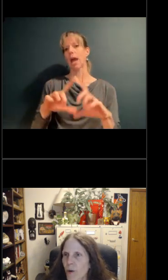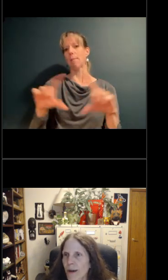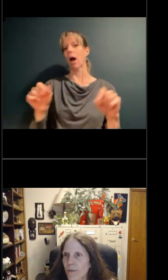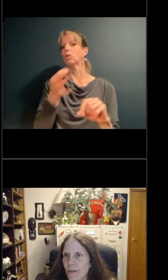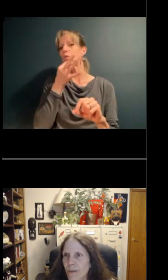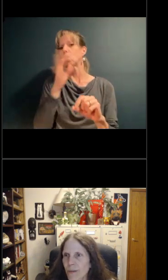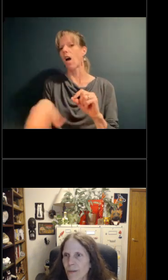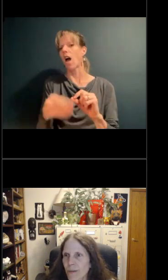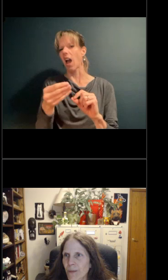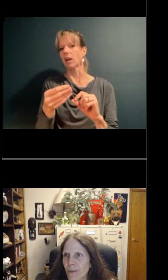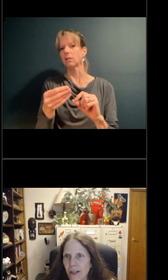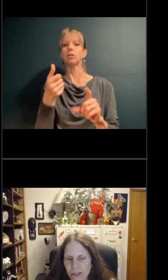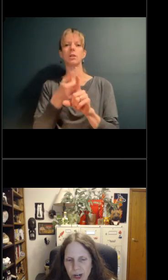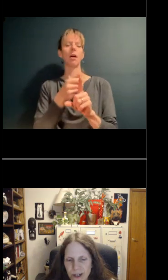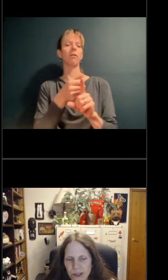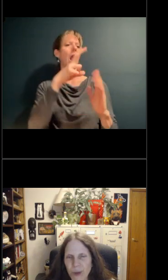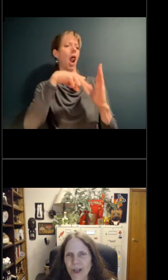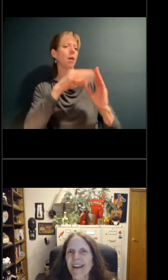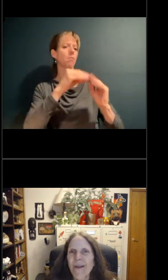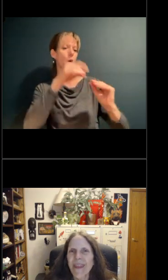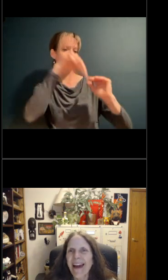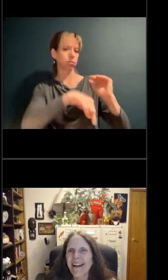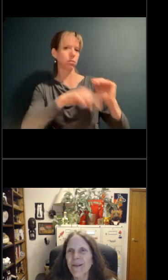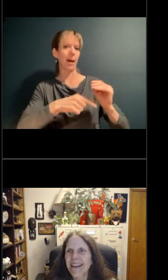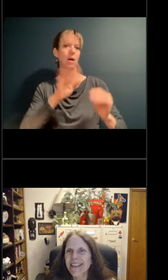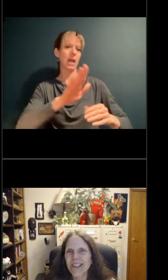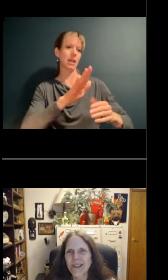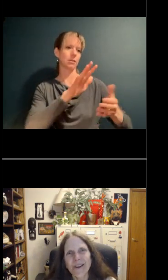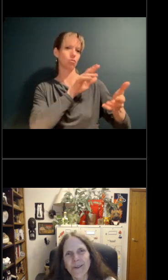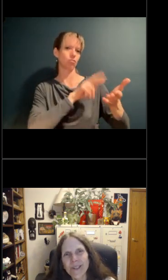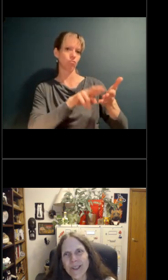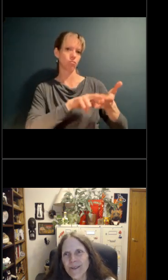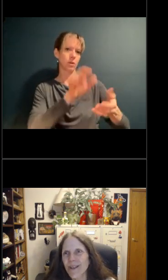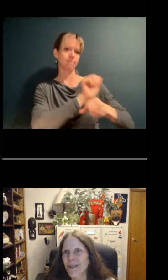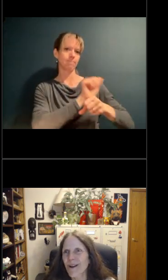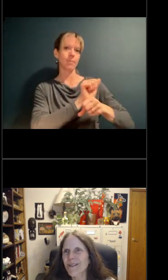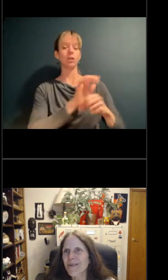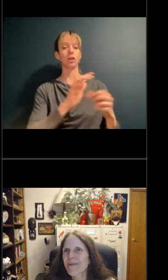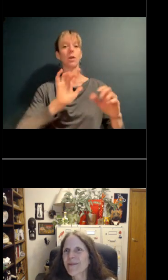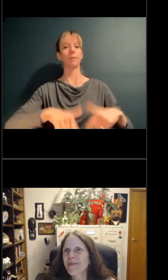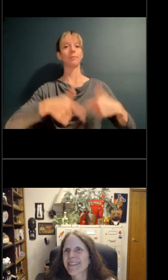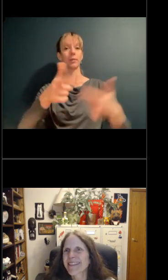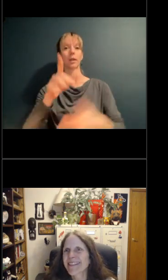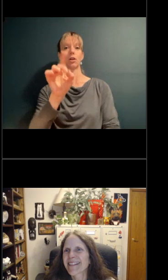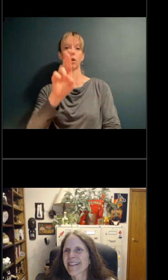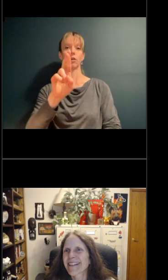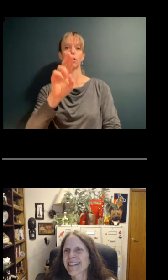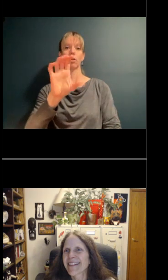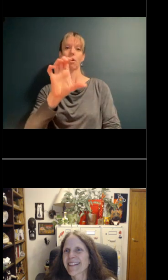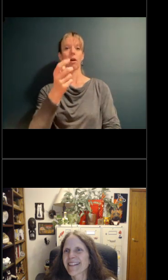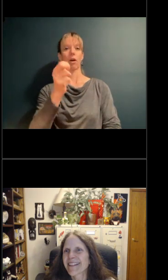can go and read more about Dr Carter's work. With that I would like to turn it over to you, Dr Carter. Thank you Kim!